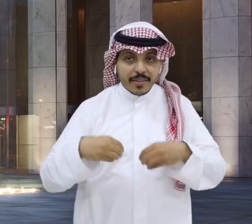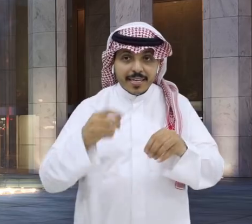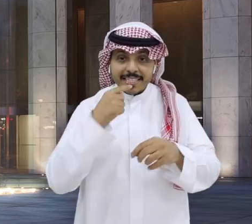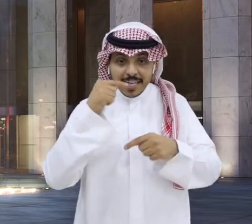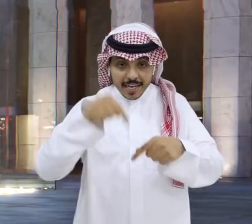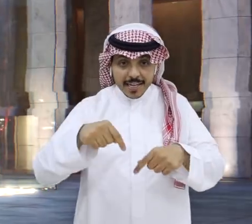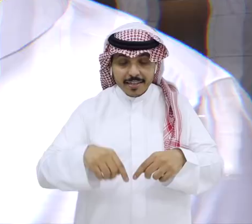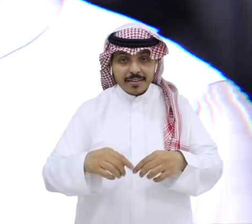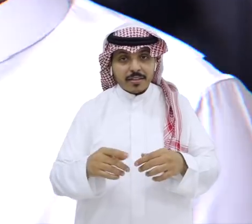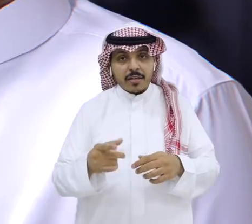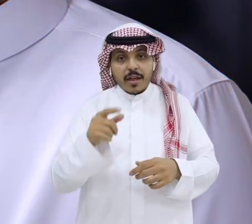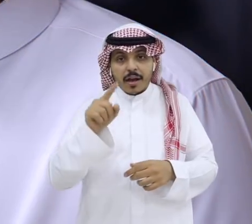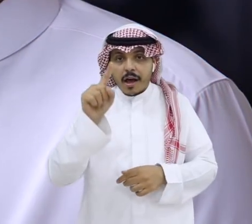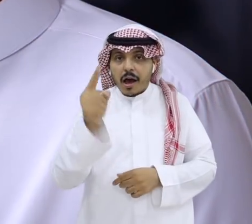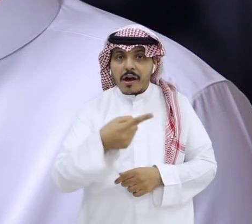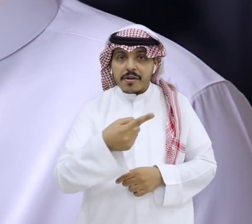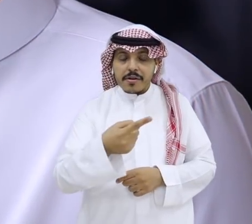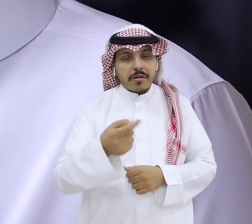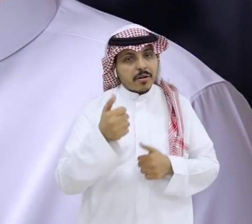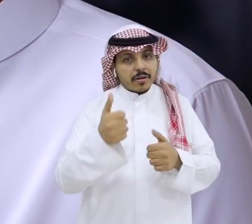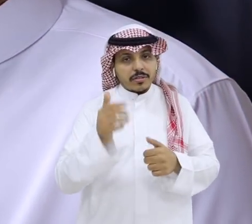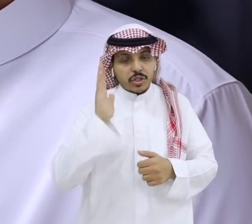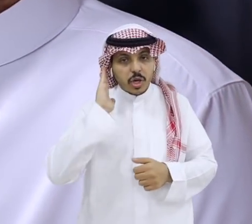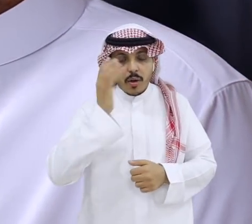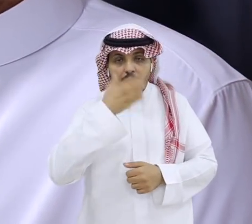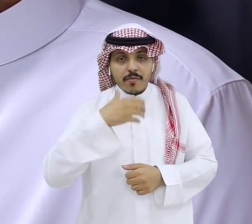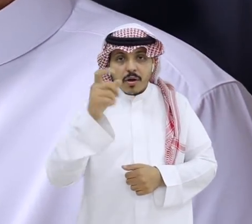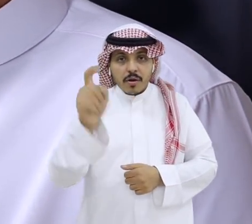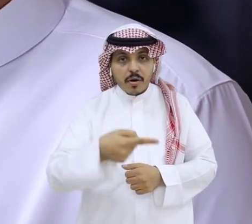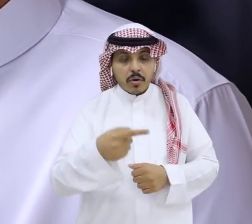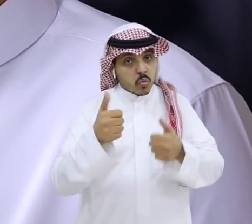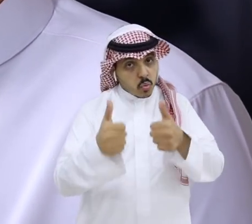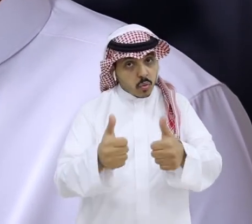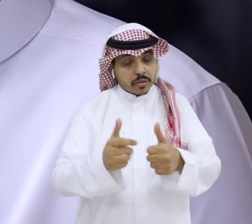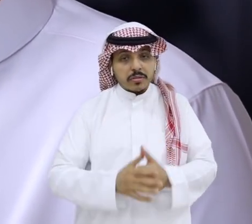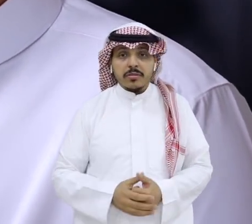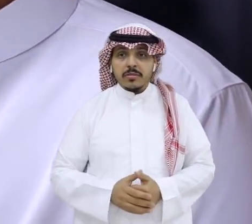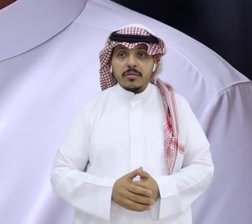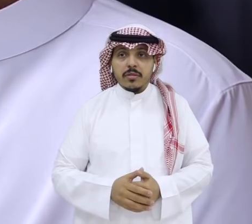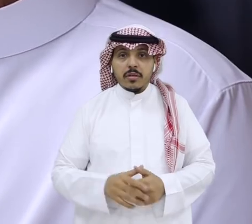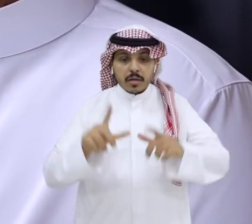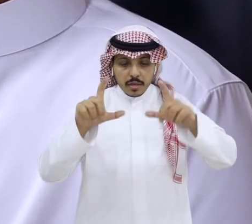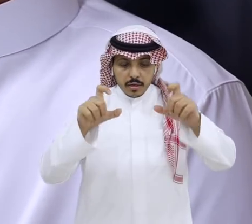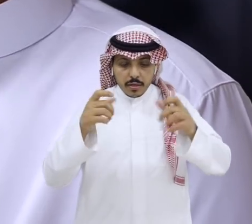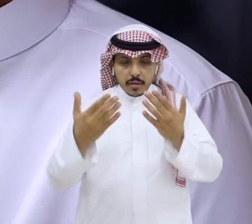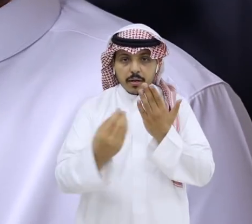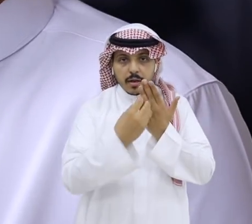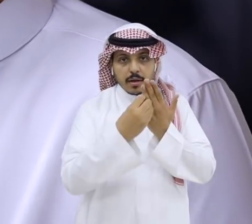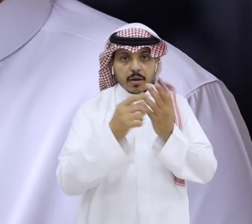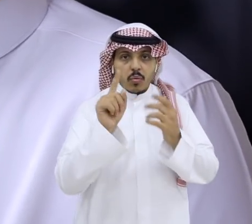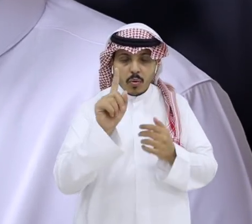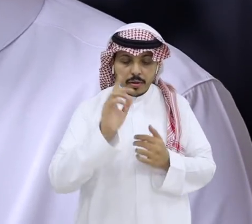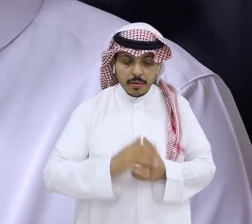Their products this year are very powerful. We are testing the XR. It is a very efficient device with a single back lens.